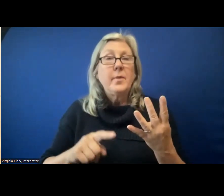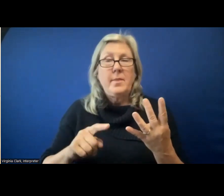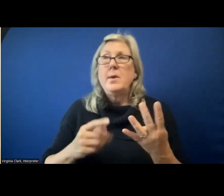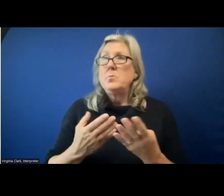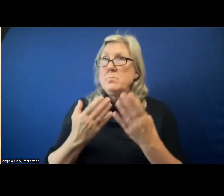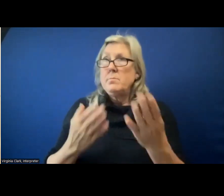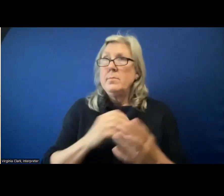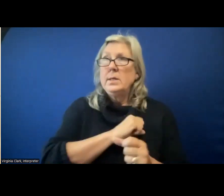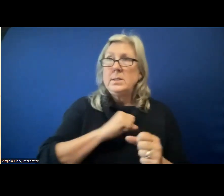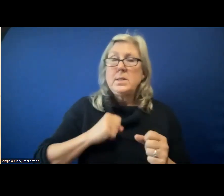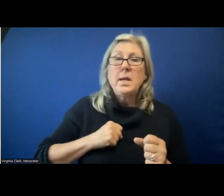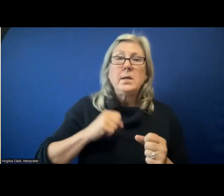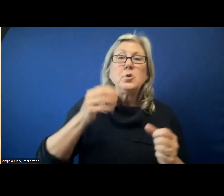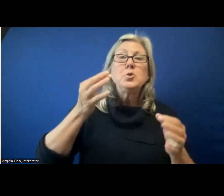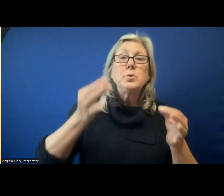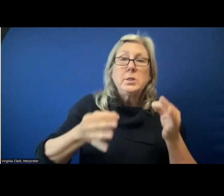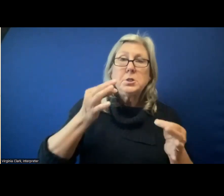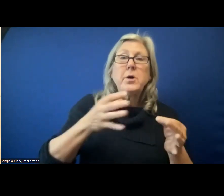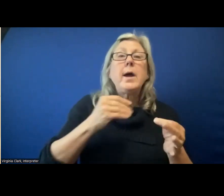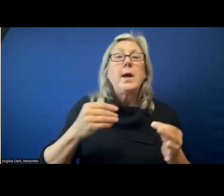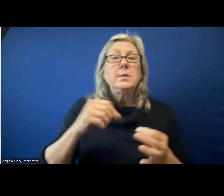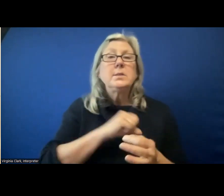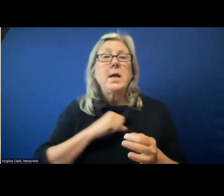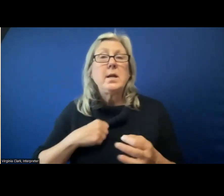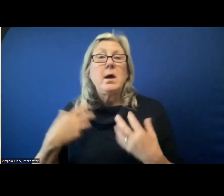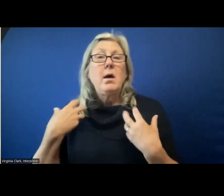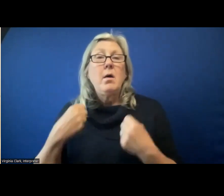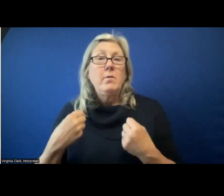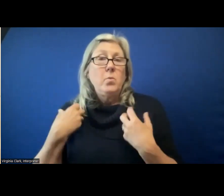the senate health and welfare committee. And I expressly asked to testify in Senate Health